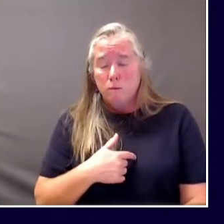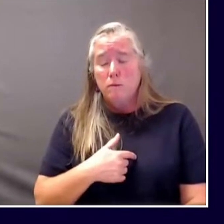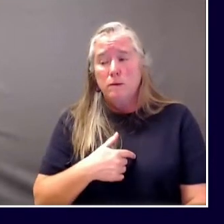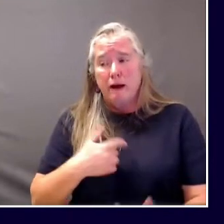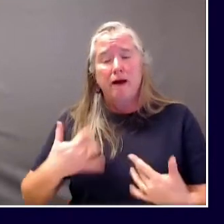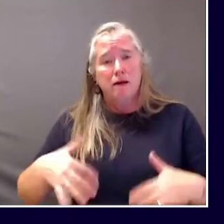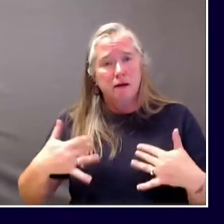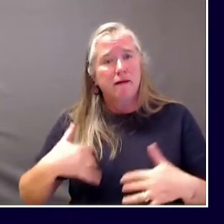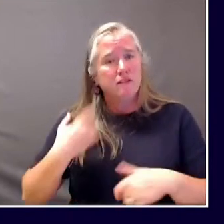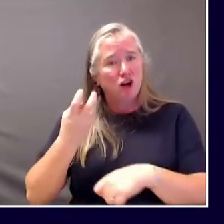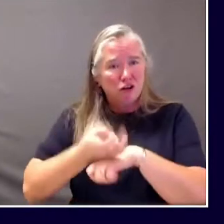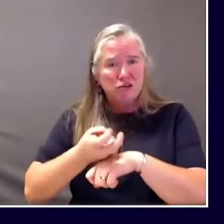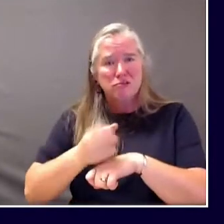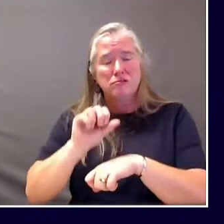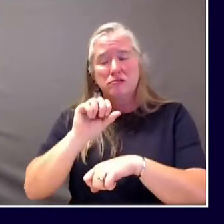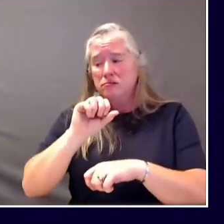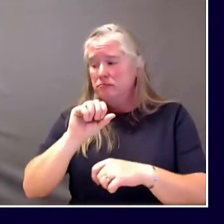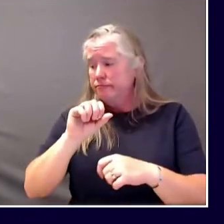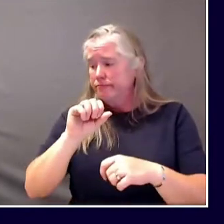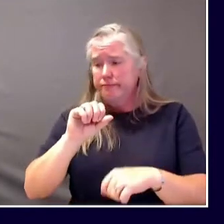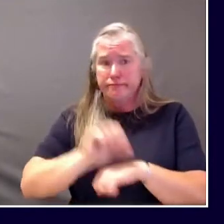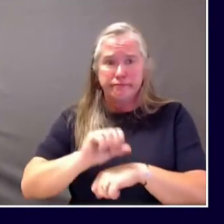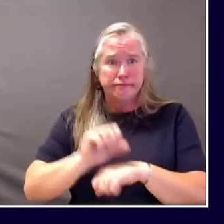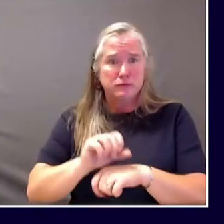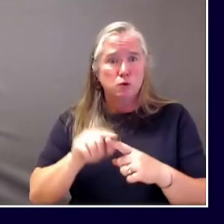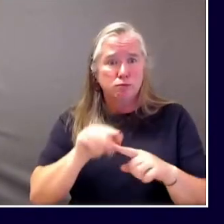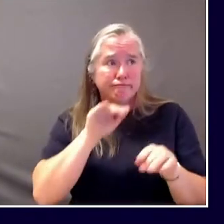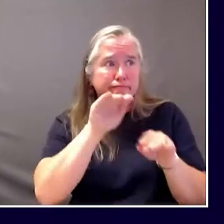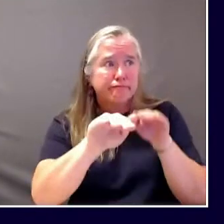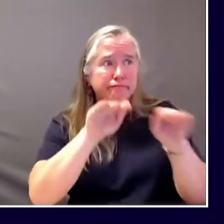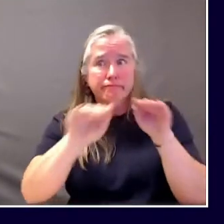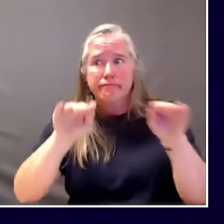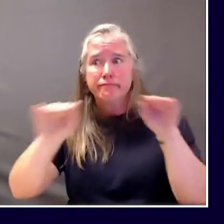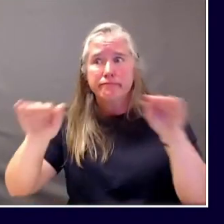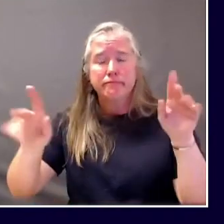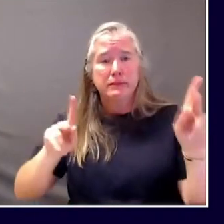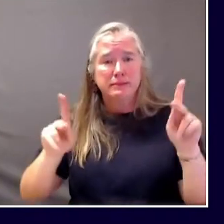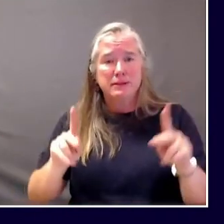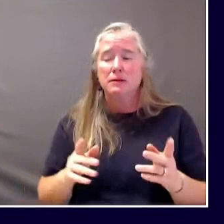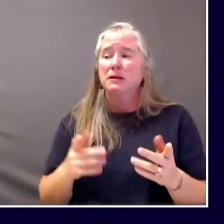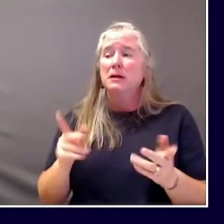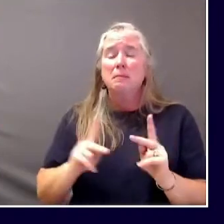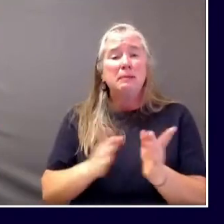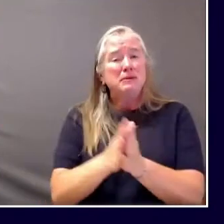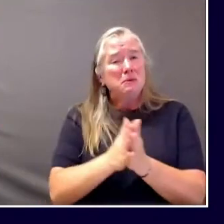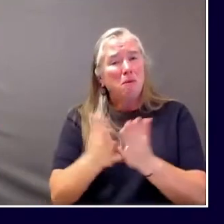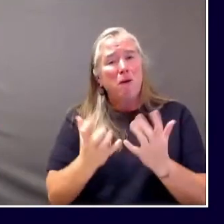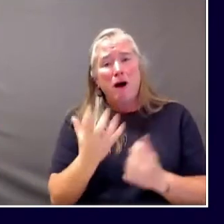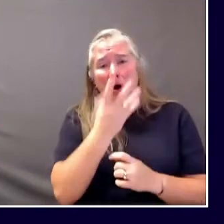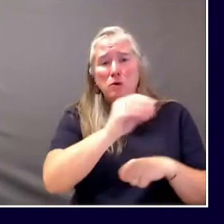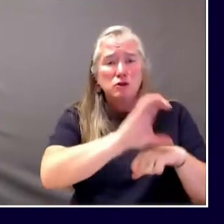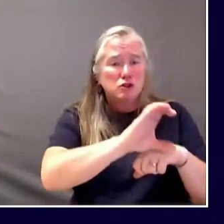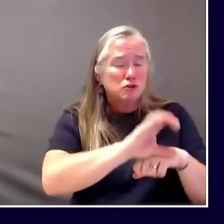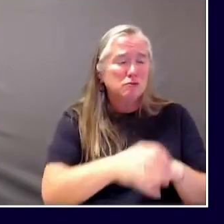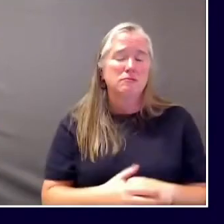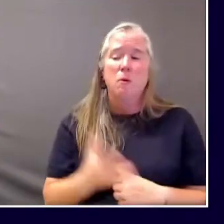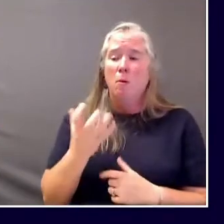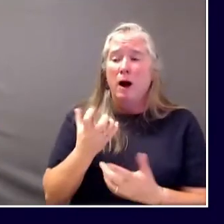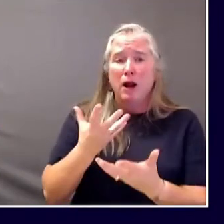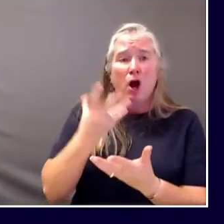when there's such enthusiasm for different different things including going to church